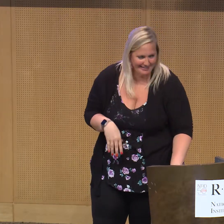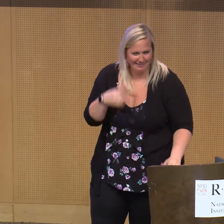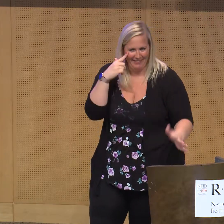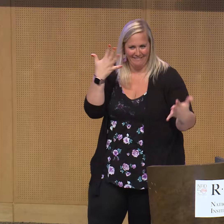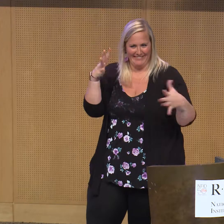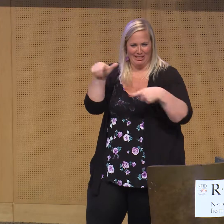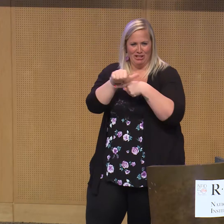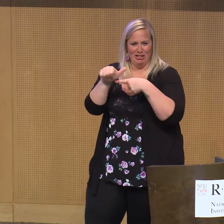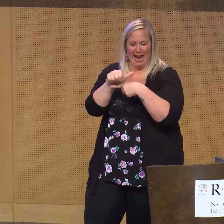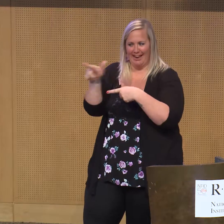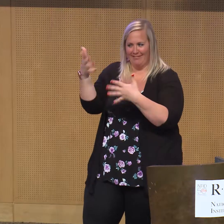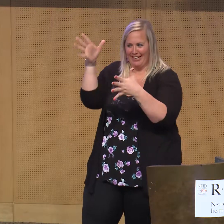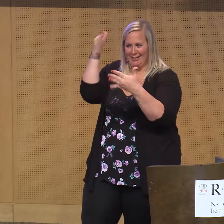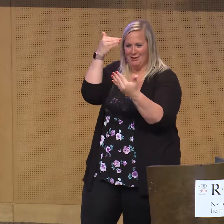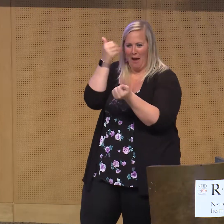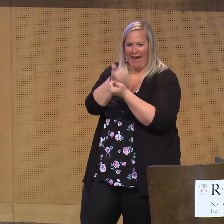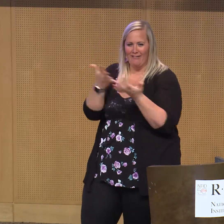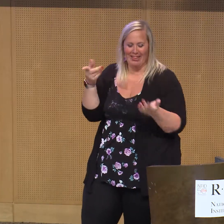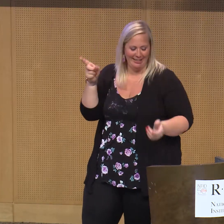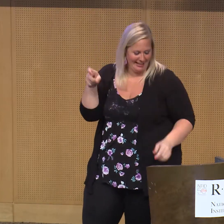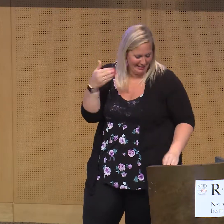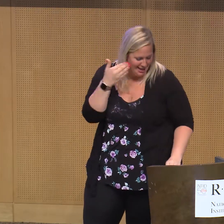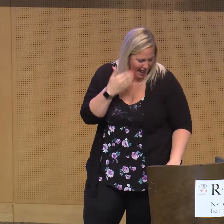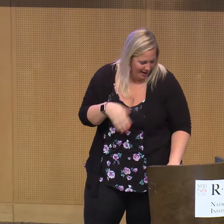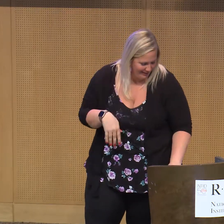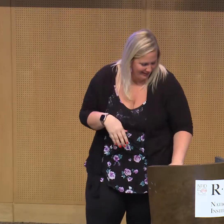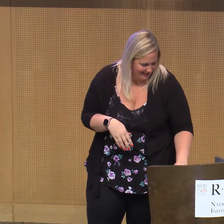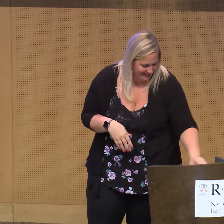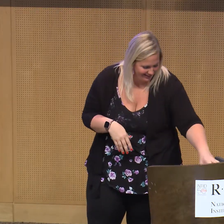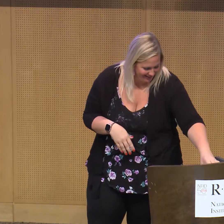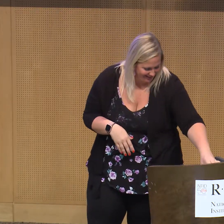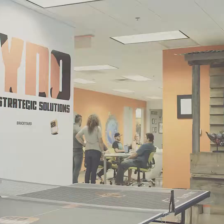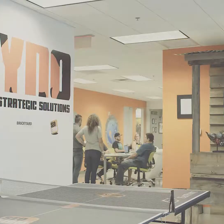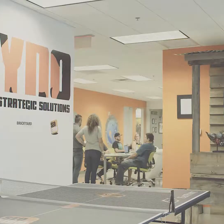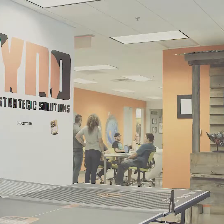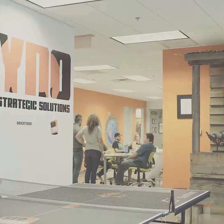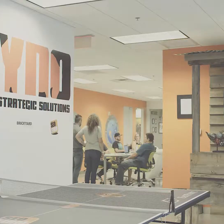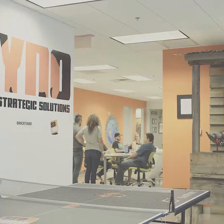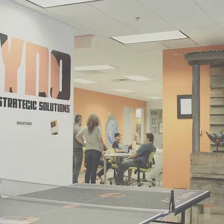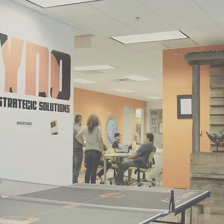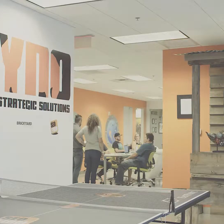and do some more contract work, that is, after she graduates.